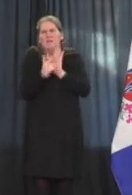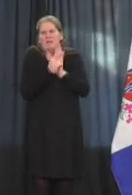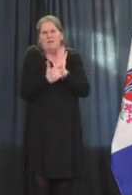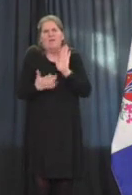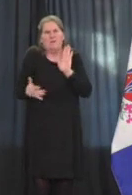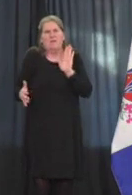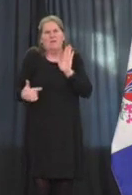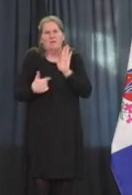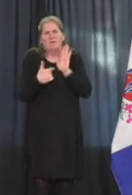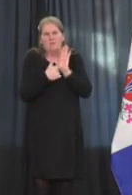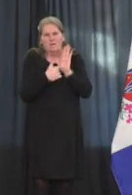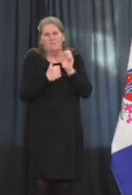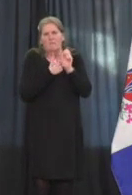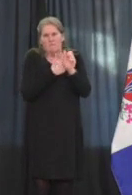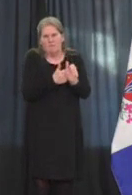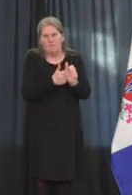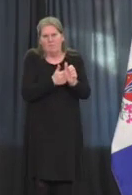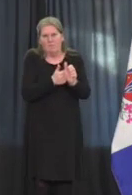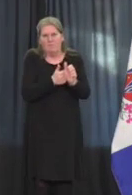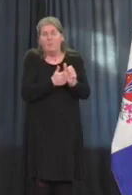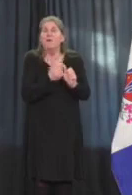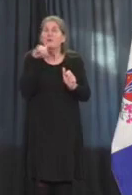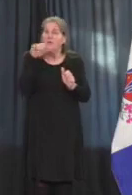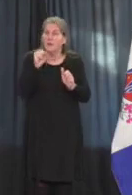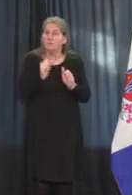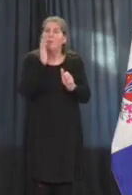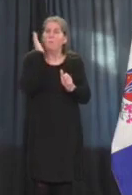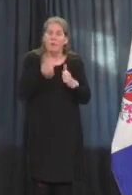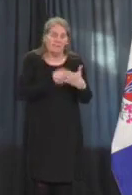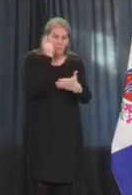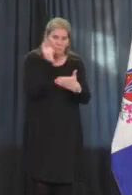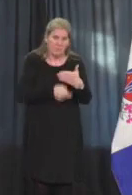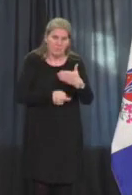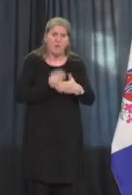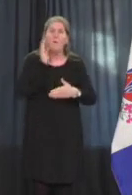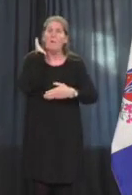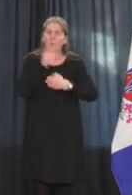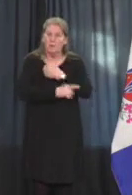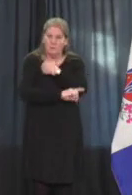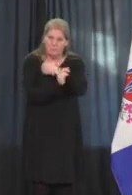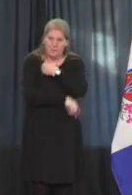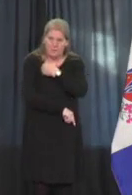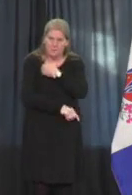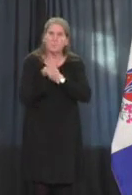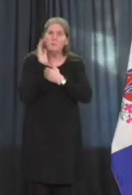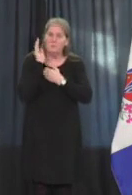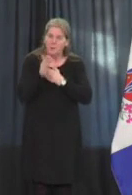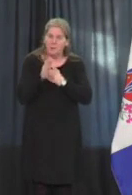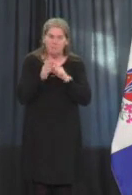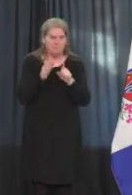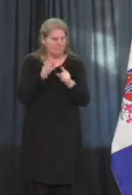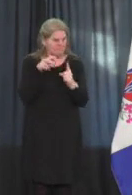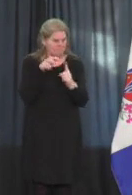YES, THERE WILL BE FINES AND PENALTIES INTRODUCED AND METED